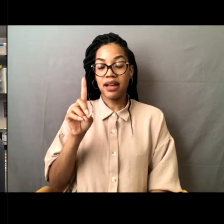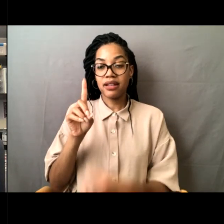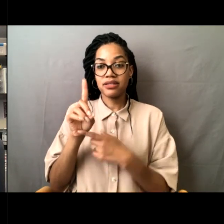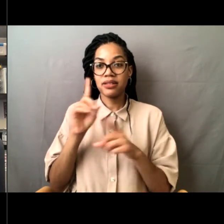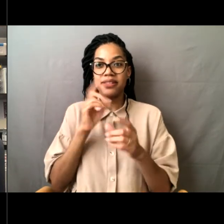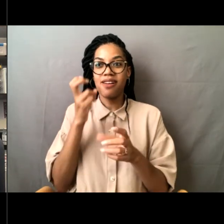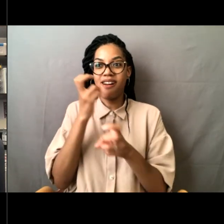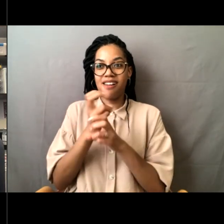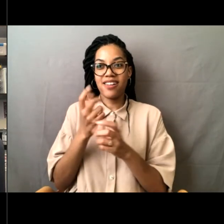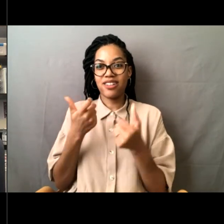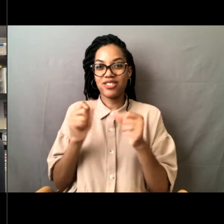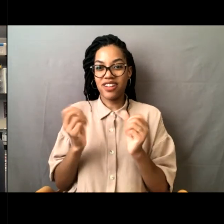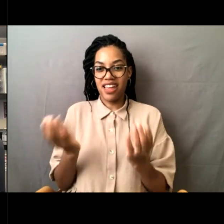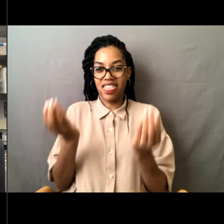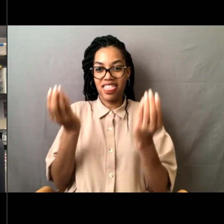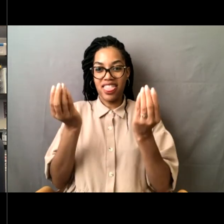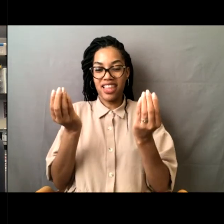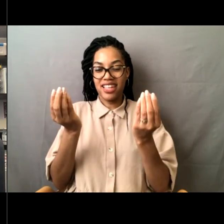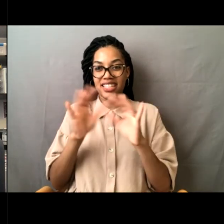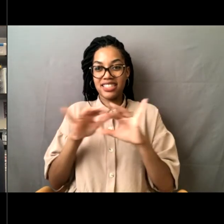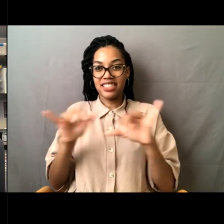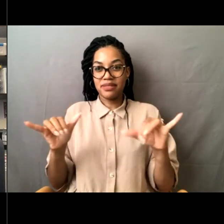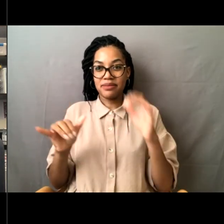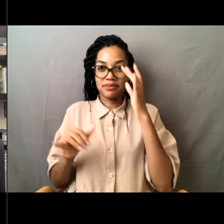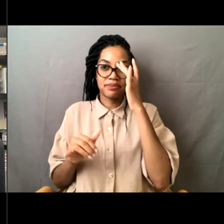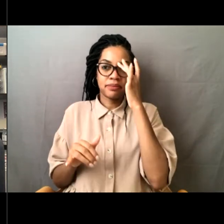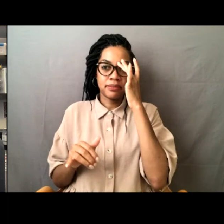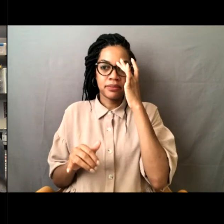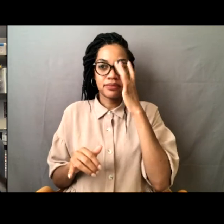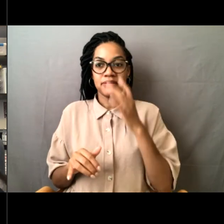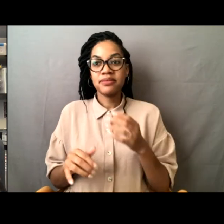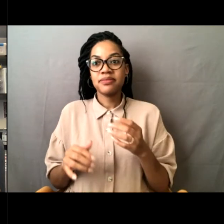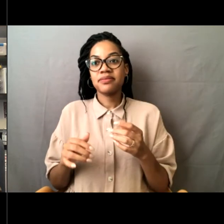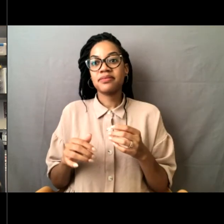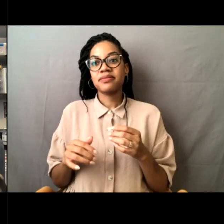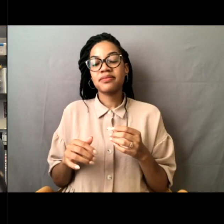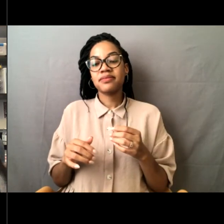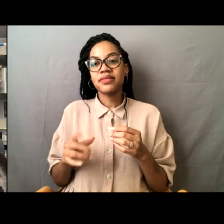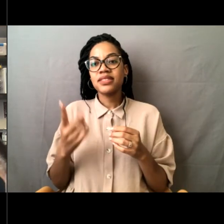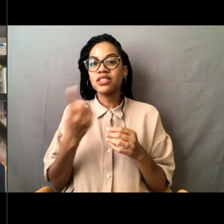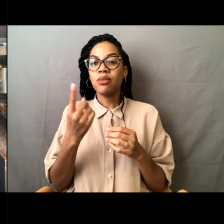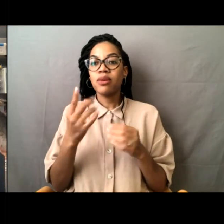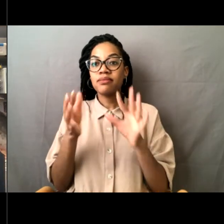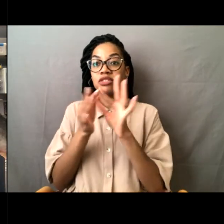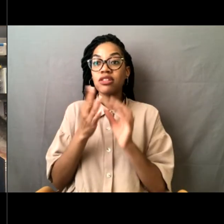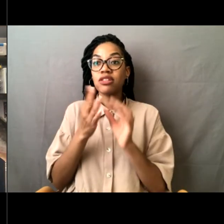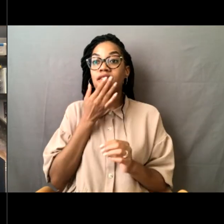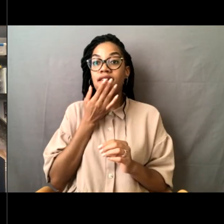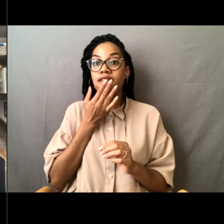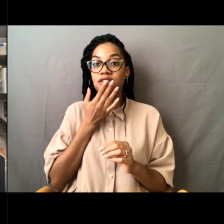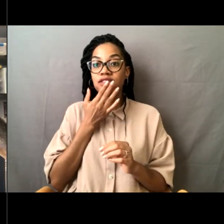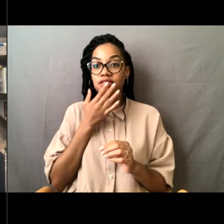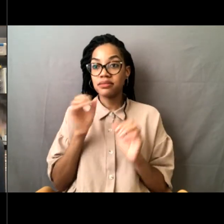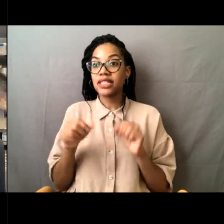but I'll do it for you all. I'm going to try and hold these fish up. Because someone said something about color, and sometimes you kind of can tell a difference.